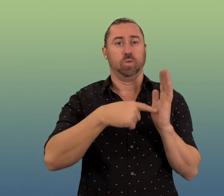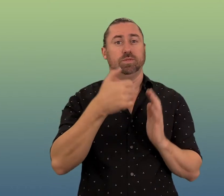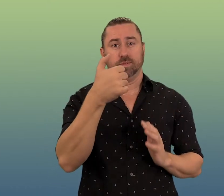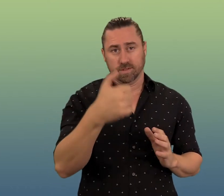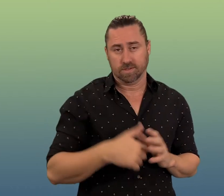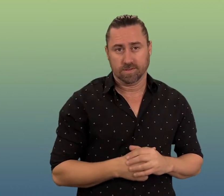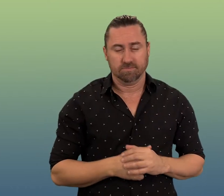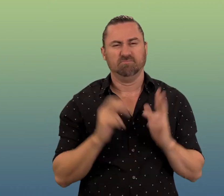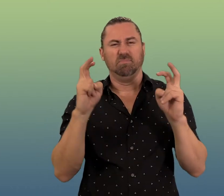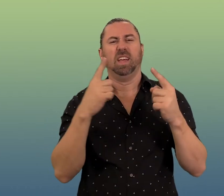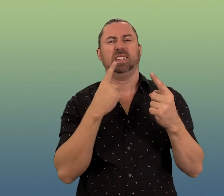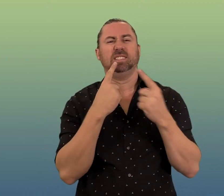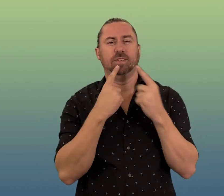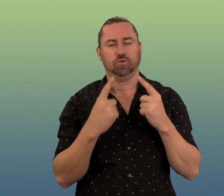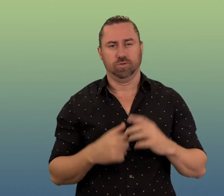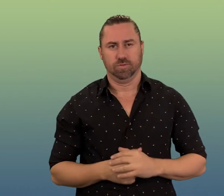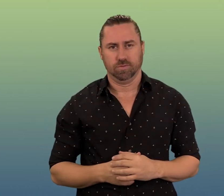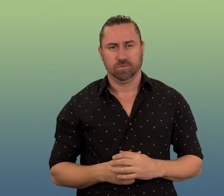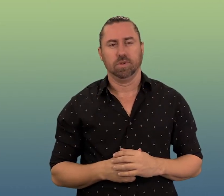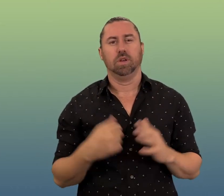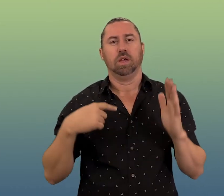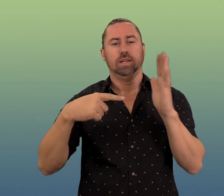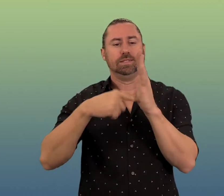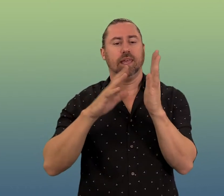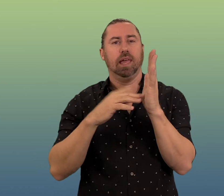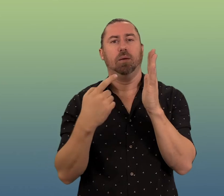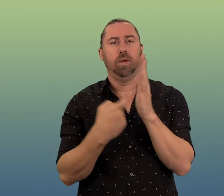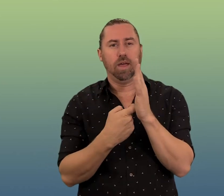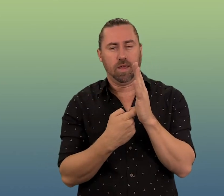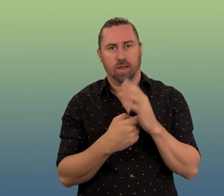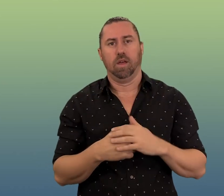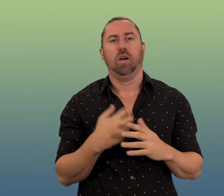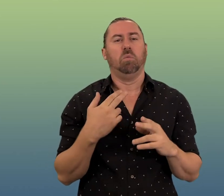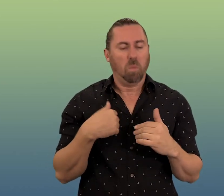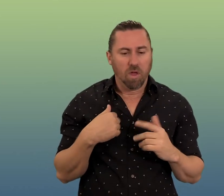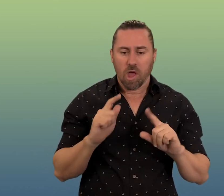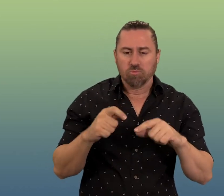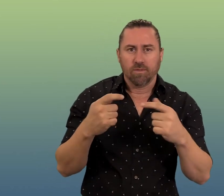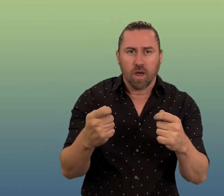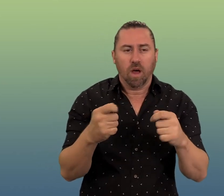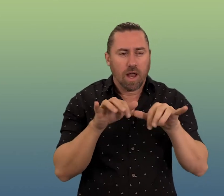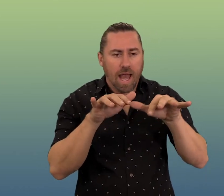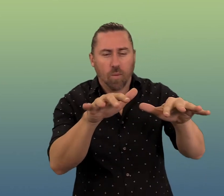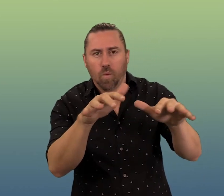One point six. Definitions. For TMR as a network provider and employer,